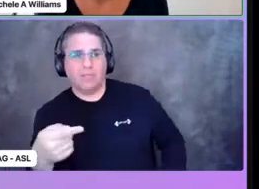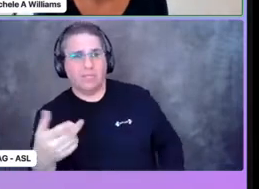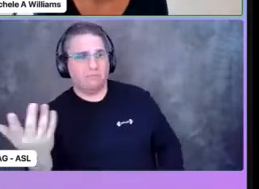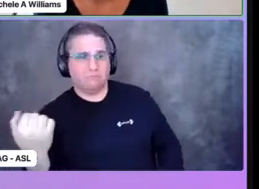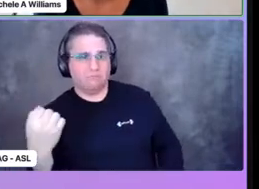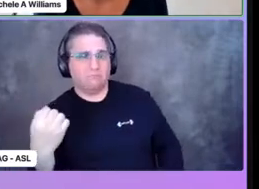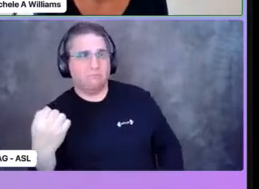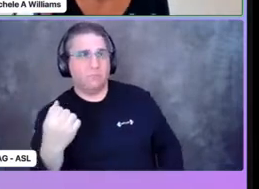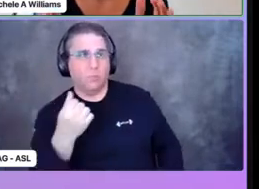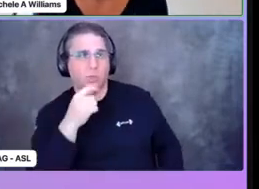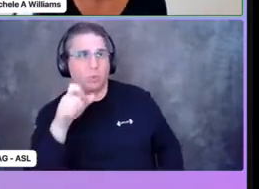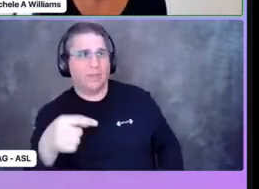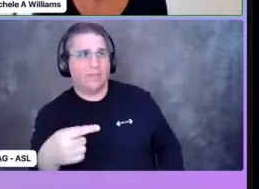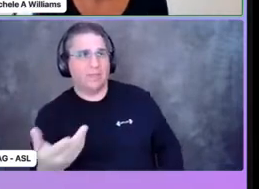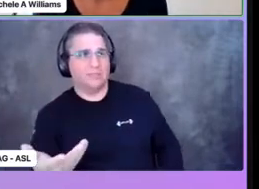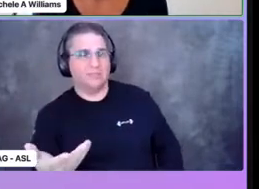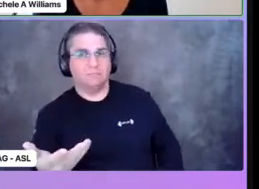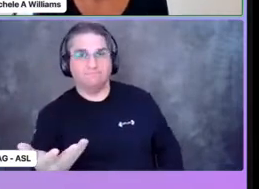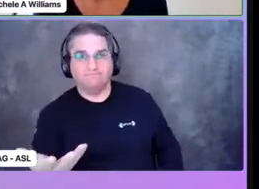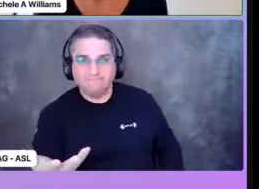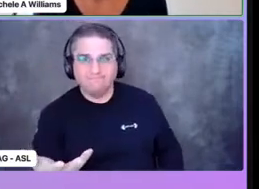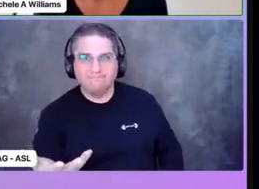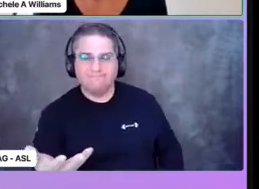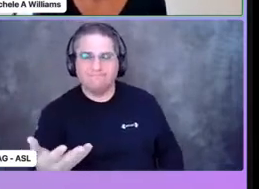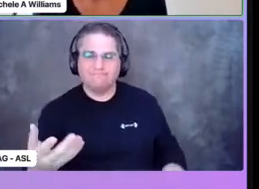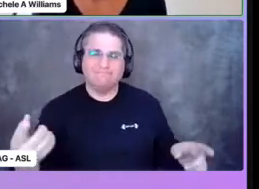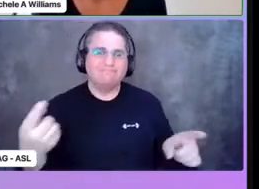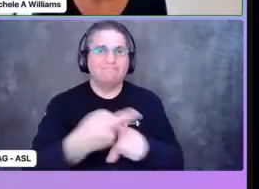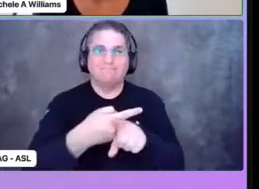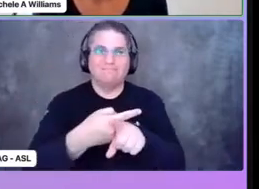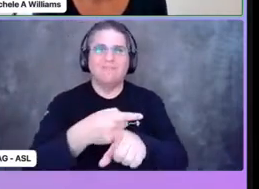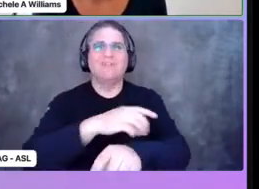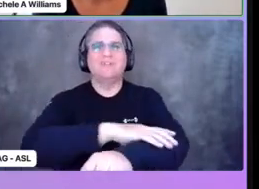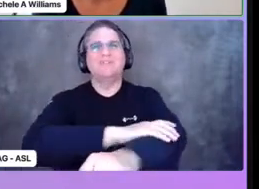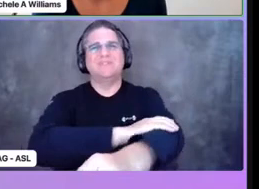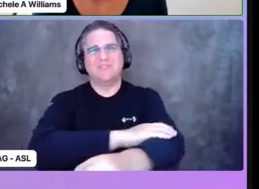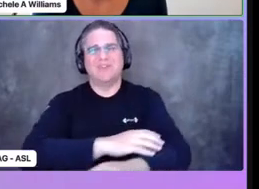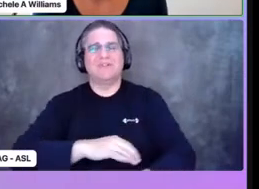gets magazine coverage about, but when you ask an actually disabled person, they say it's actually